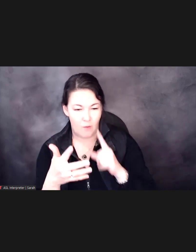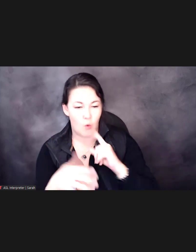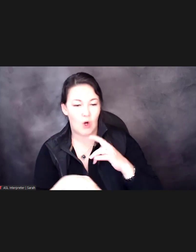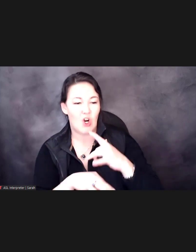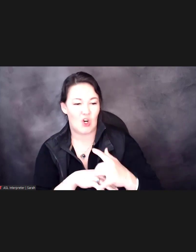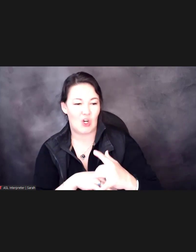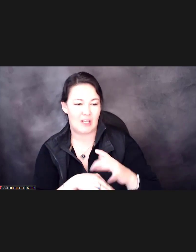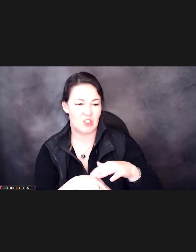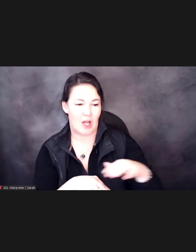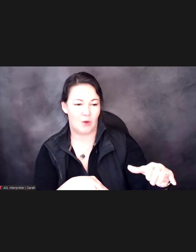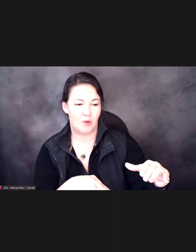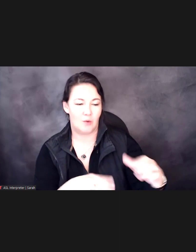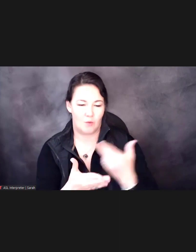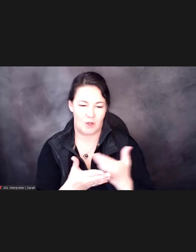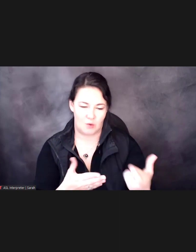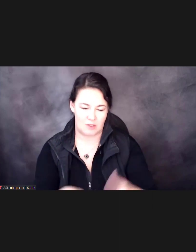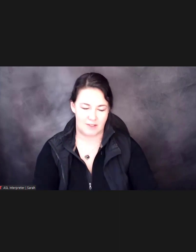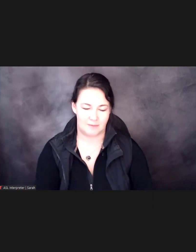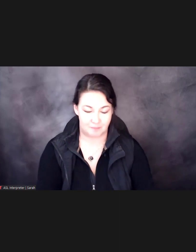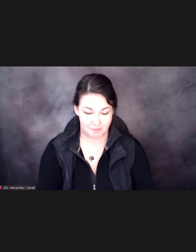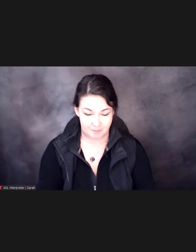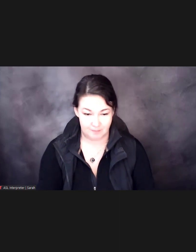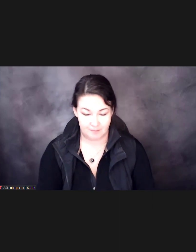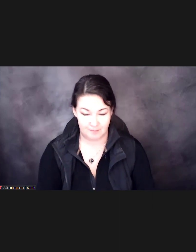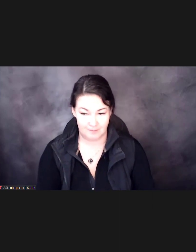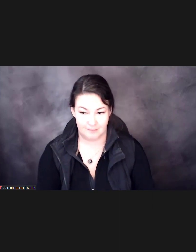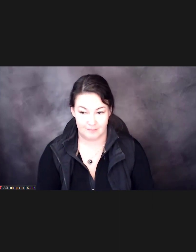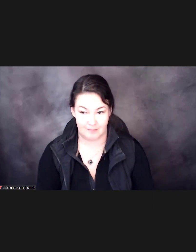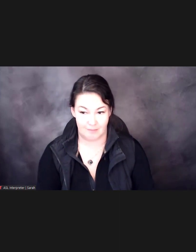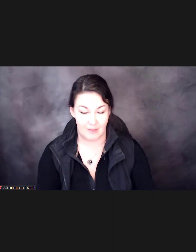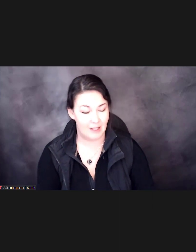early childhood screening resources.